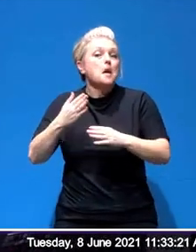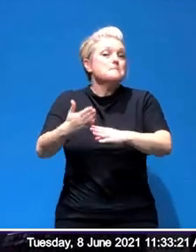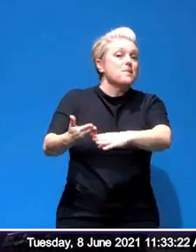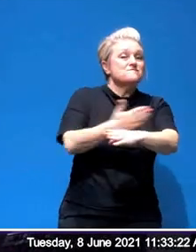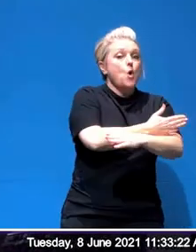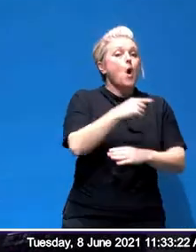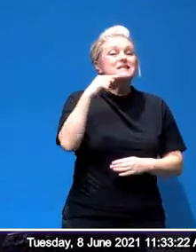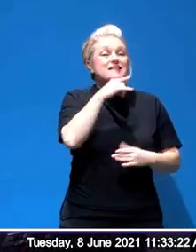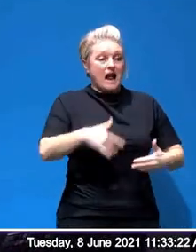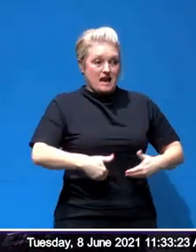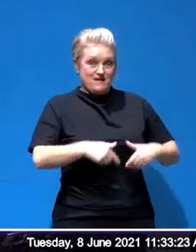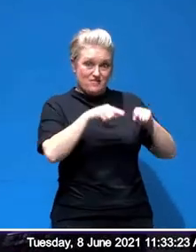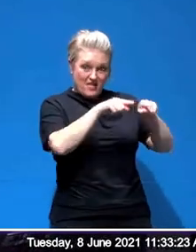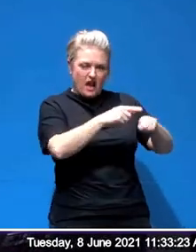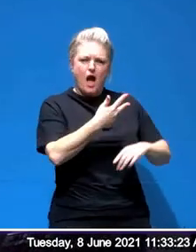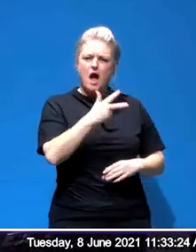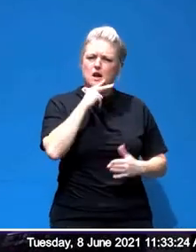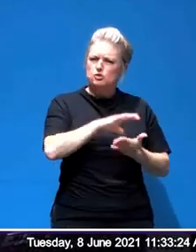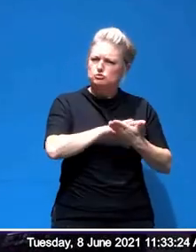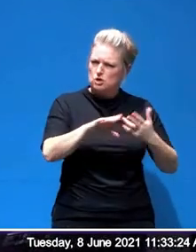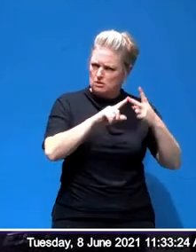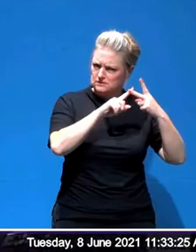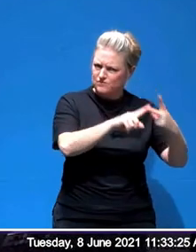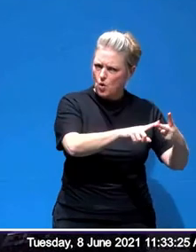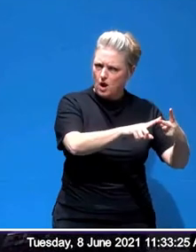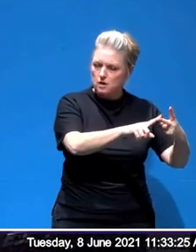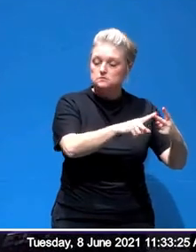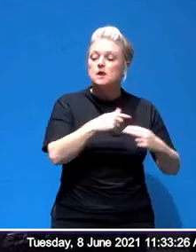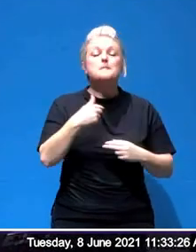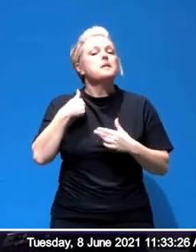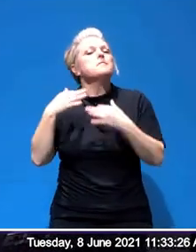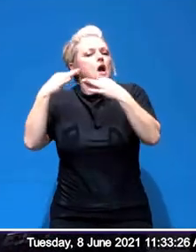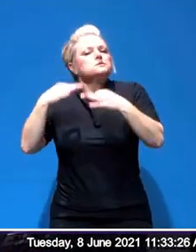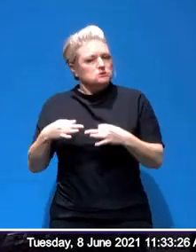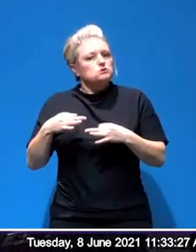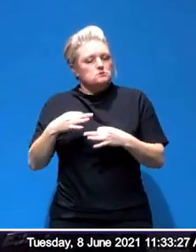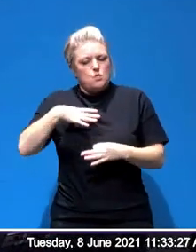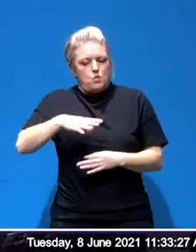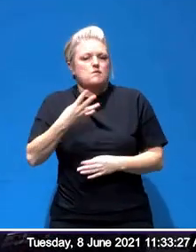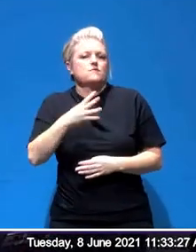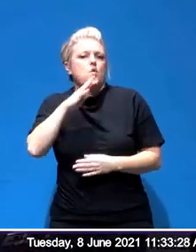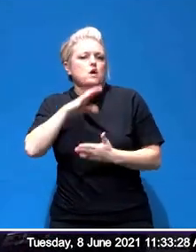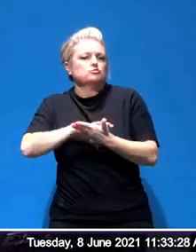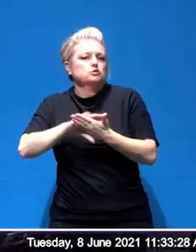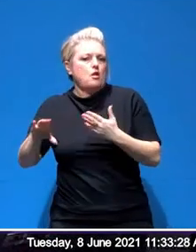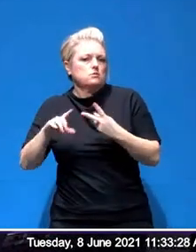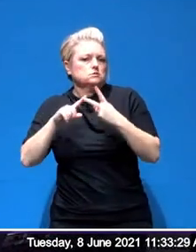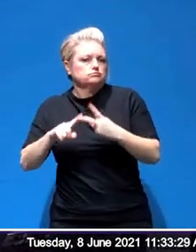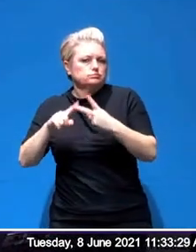for his board and lodgings. I nominated the amount that --- and then we paid for all of Daniel's needs